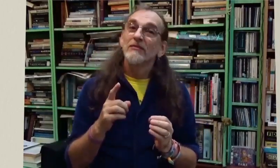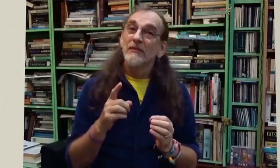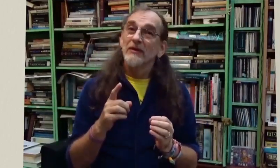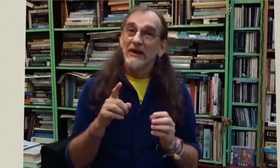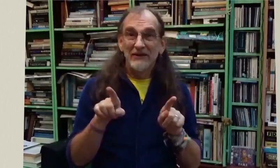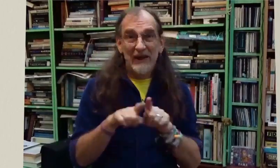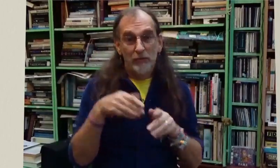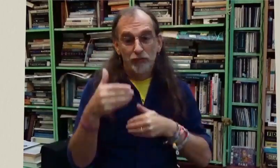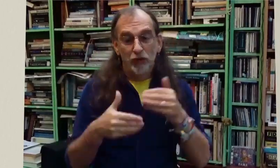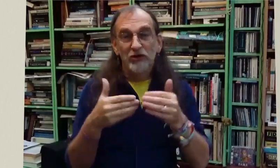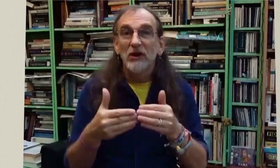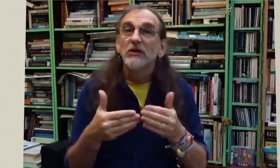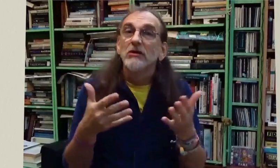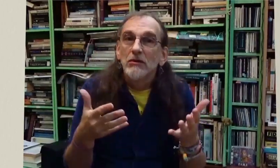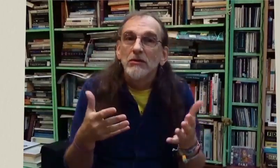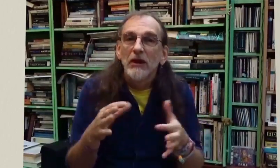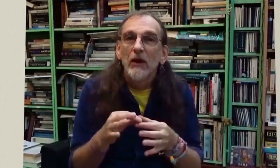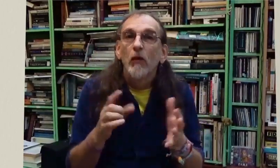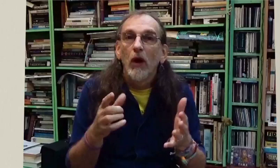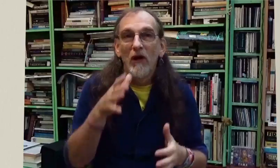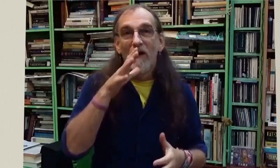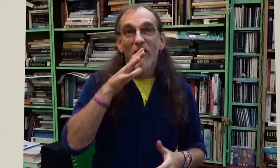All this is true of any kind of cultural identity.